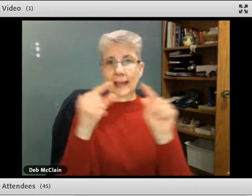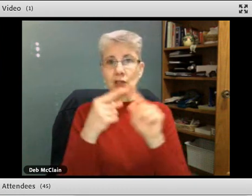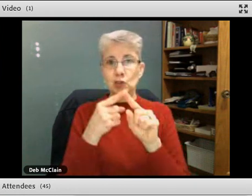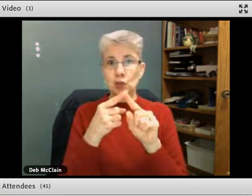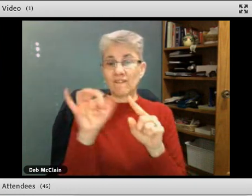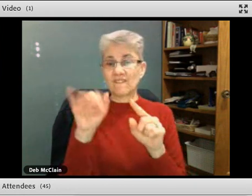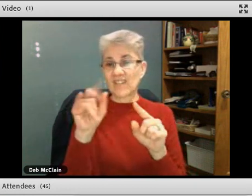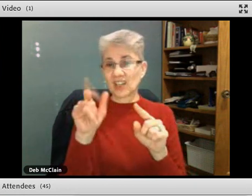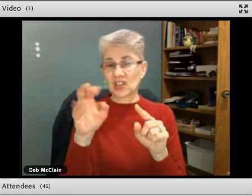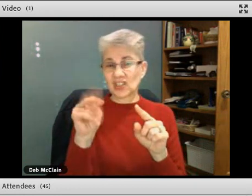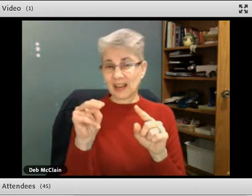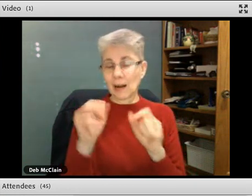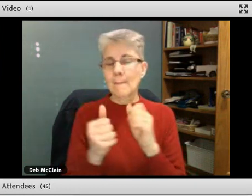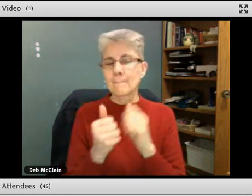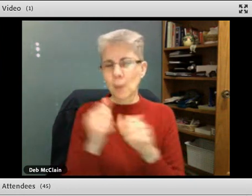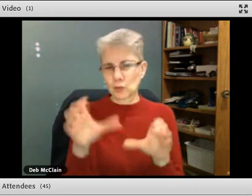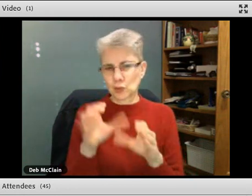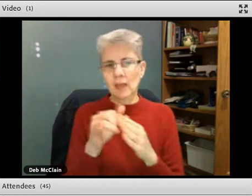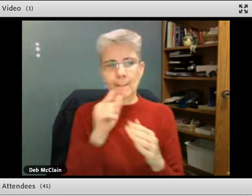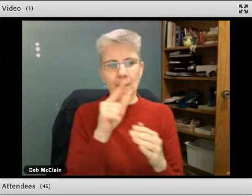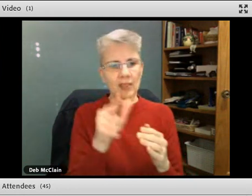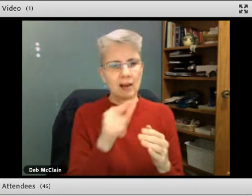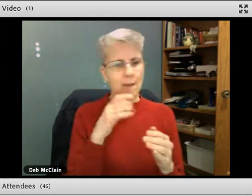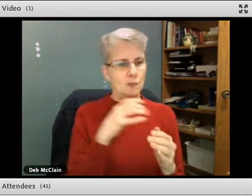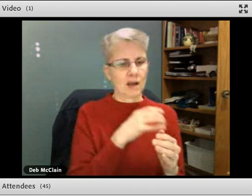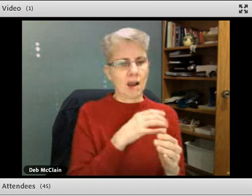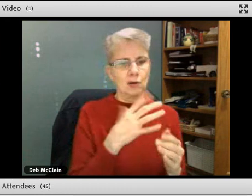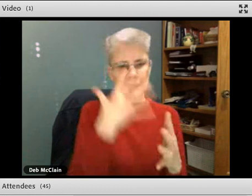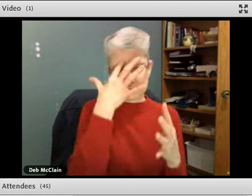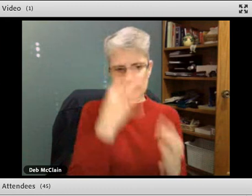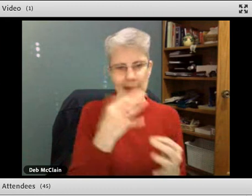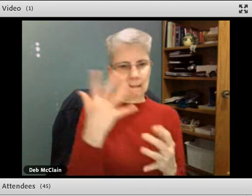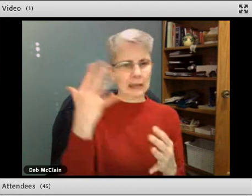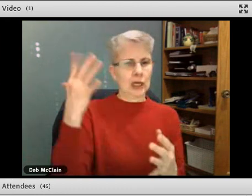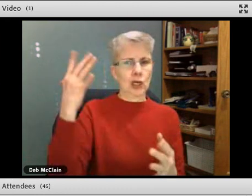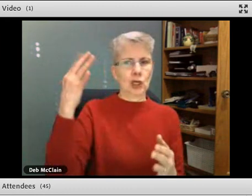but the Library of Congress made the decision years ago not to try to assign subject headings